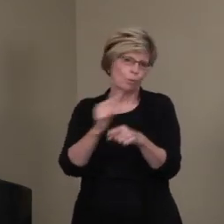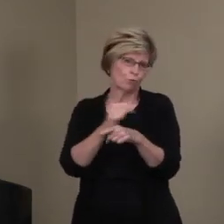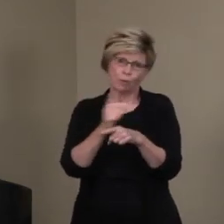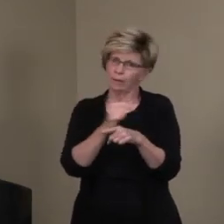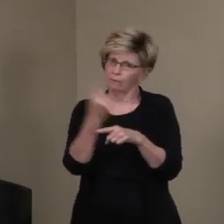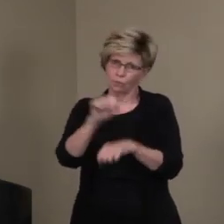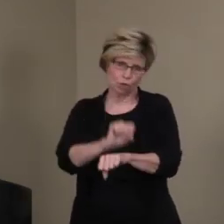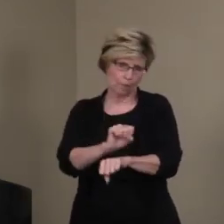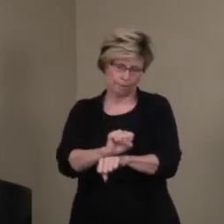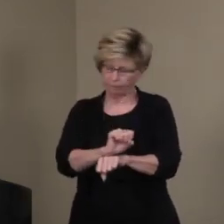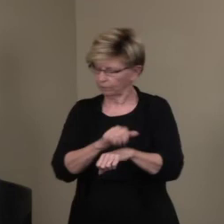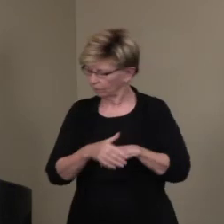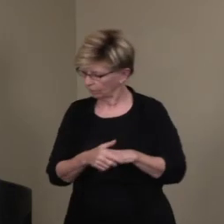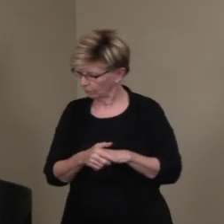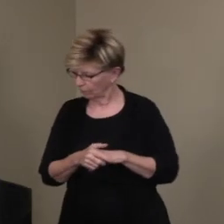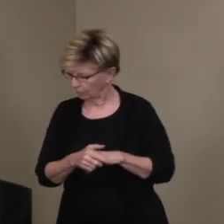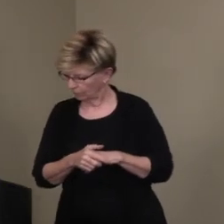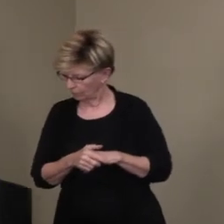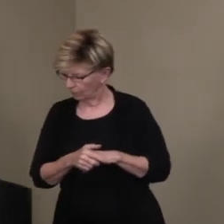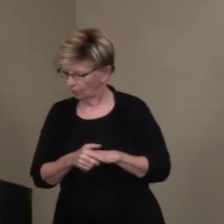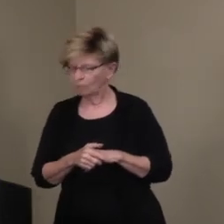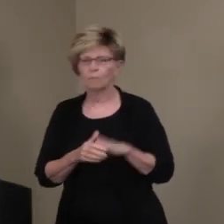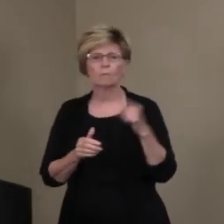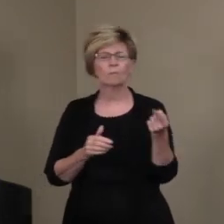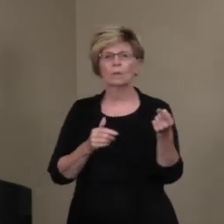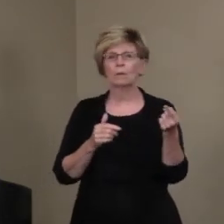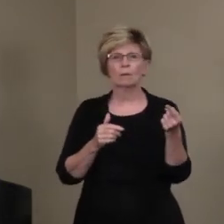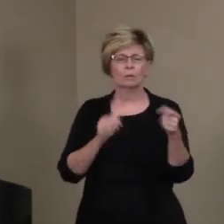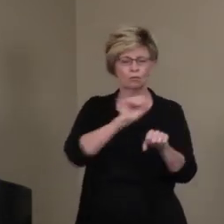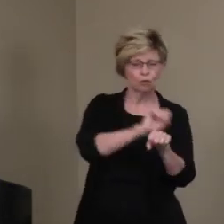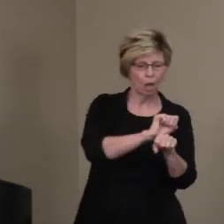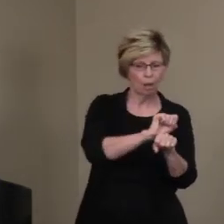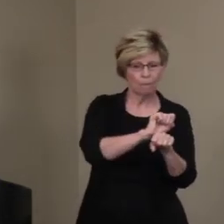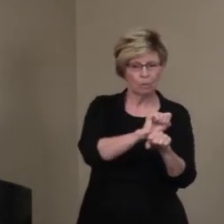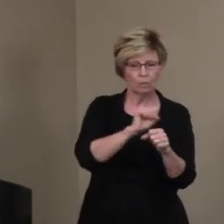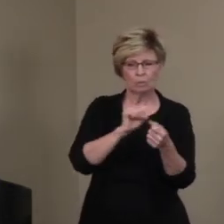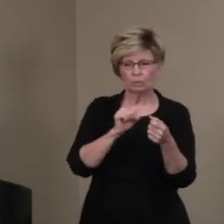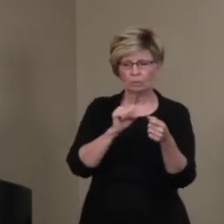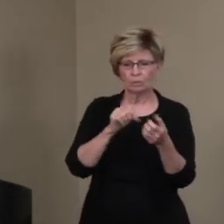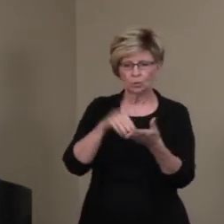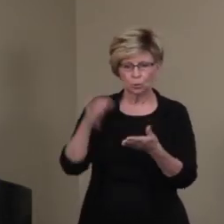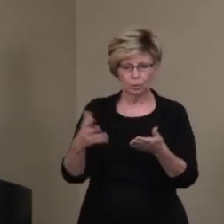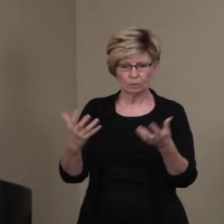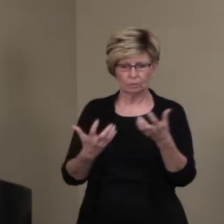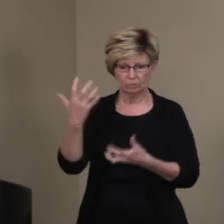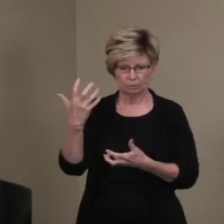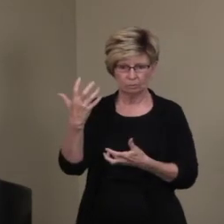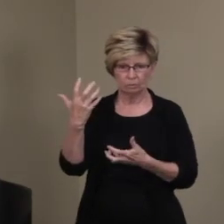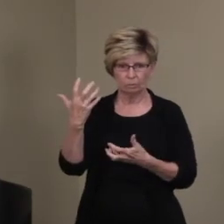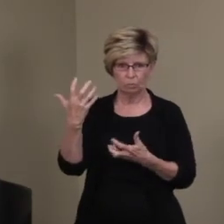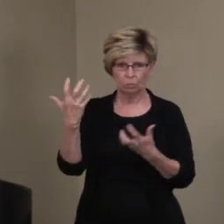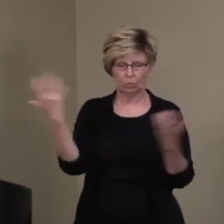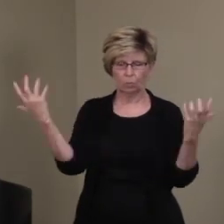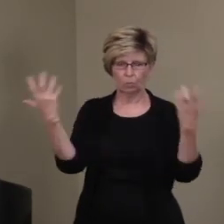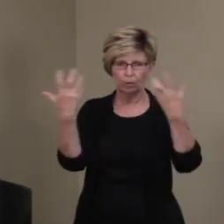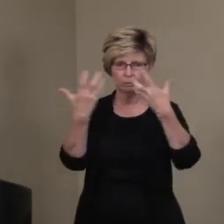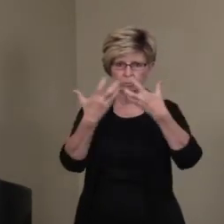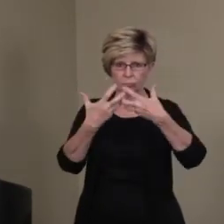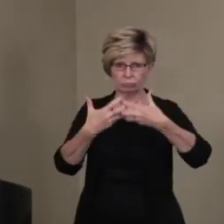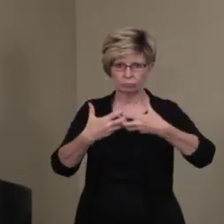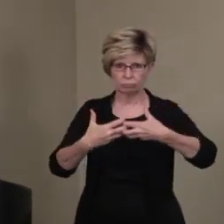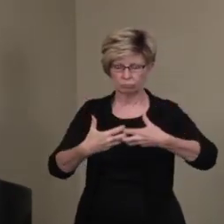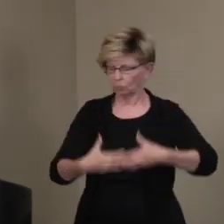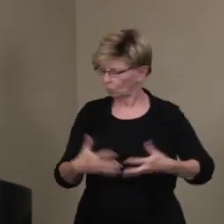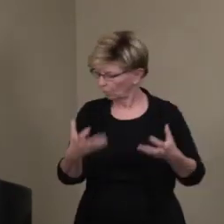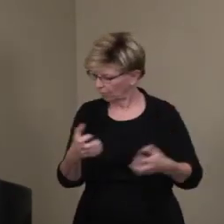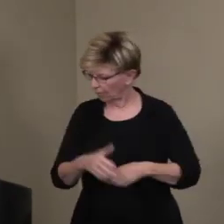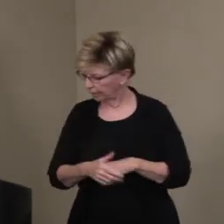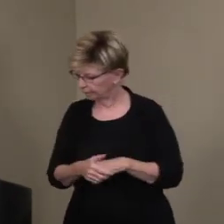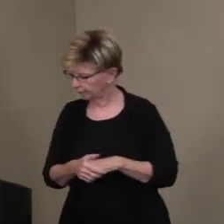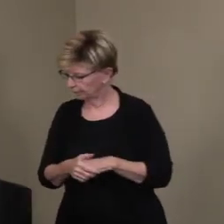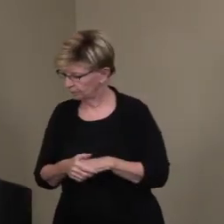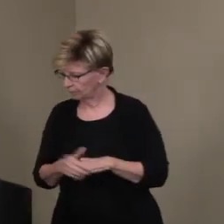is in appropriate training for jobs or a job and student mismatch we need to